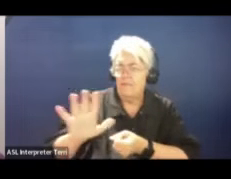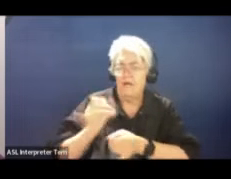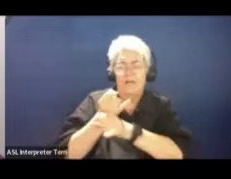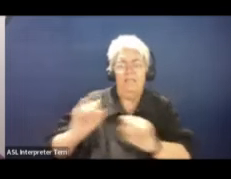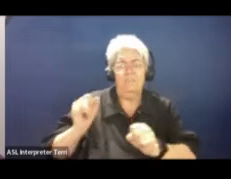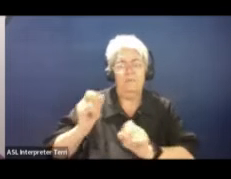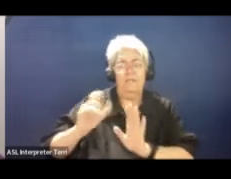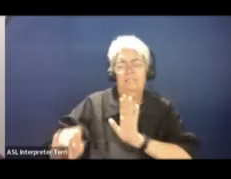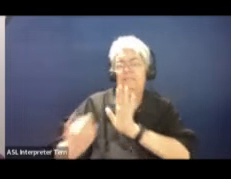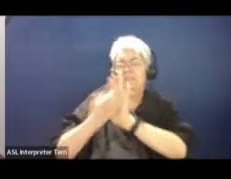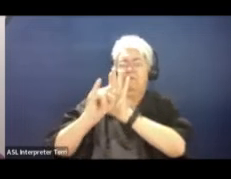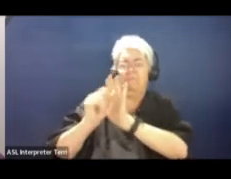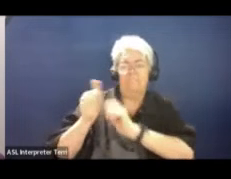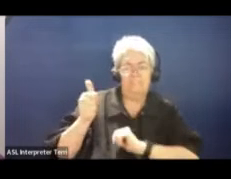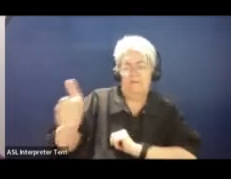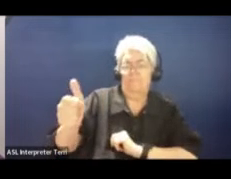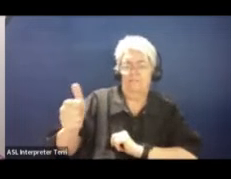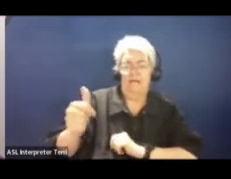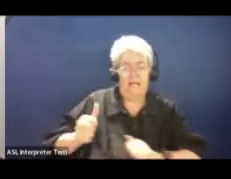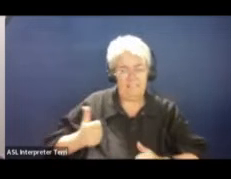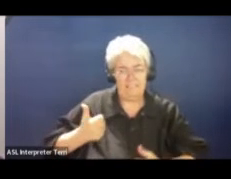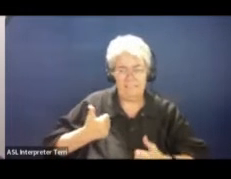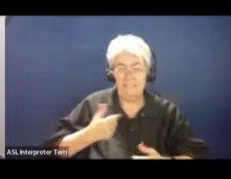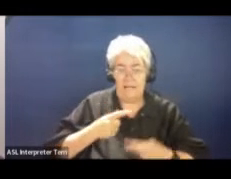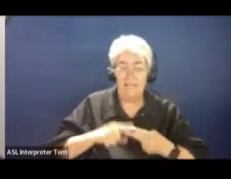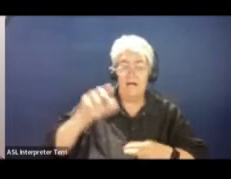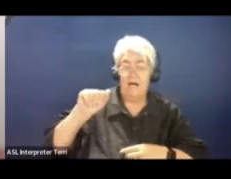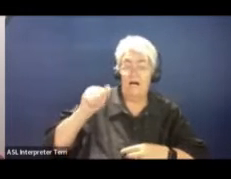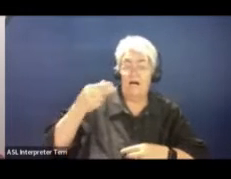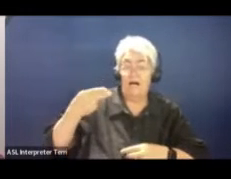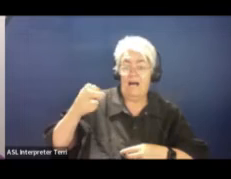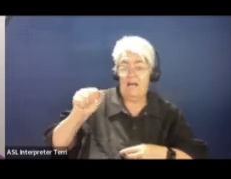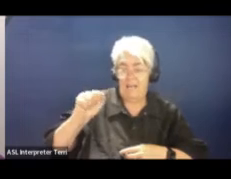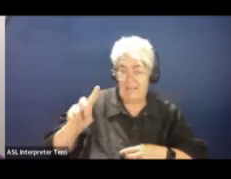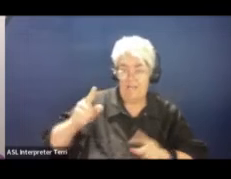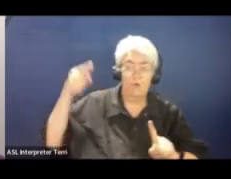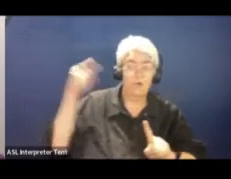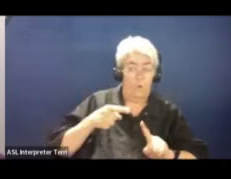self advocacy. And in the ahead, groups, were really working on building self advocacy, being